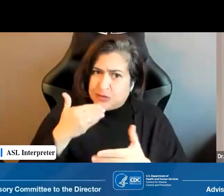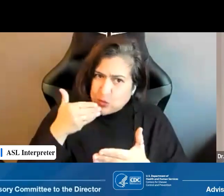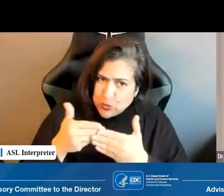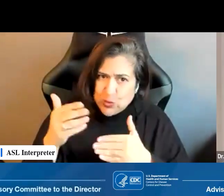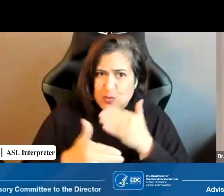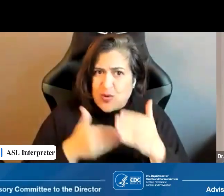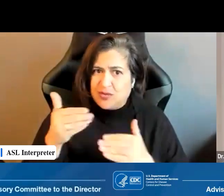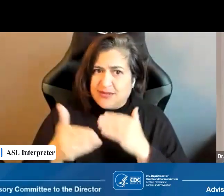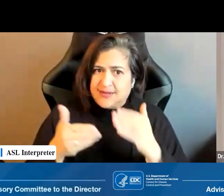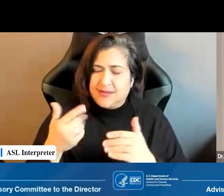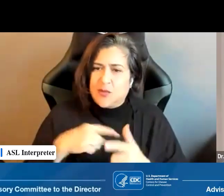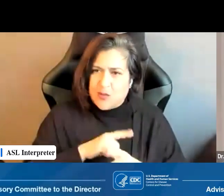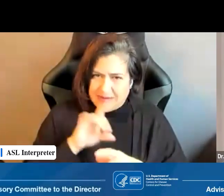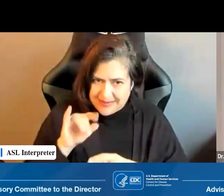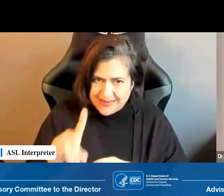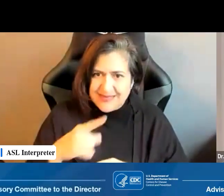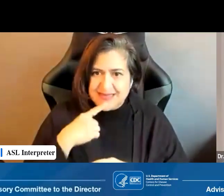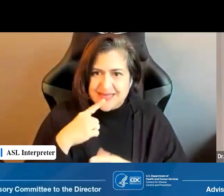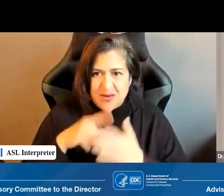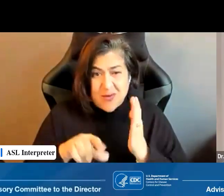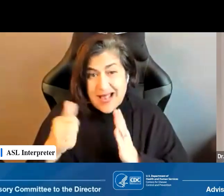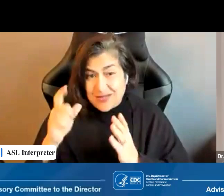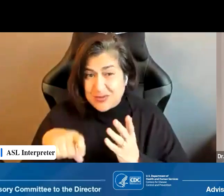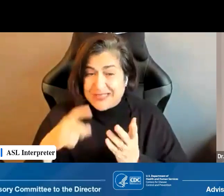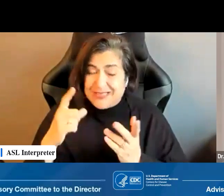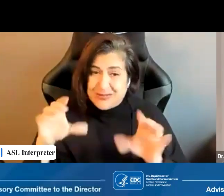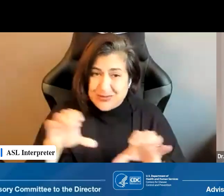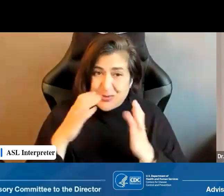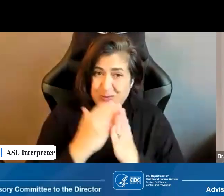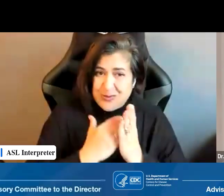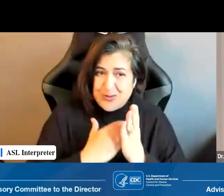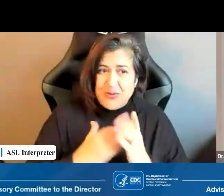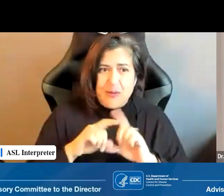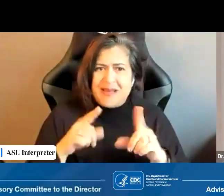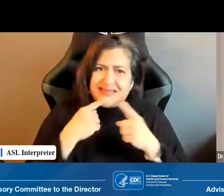We did say what else you needed to do, but, you know, tell the world about what you're doing.